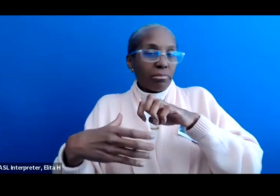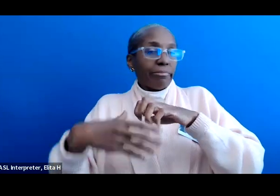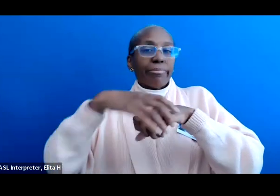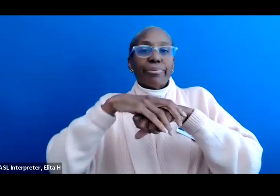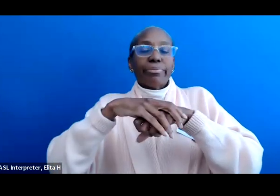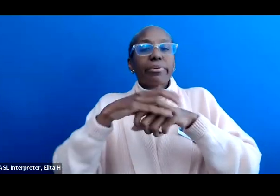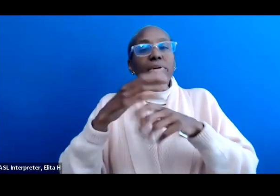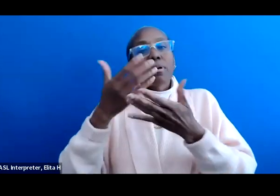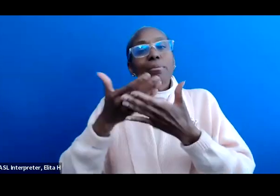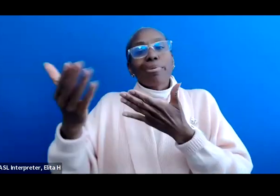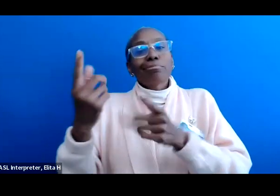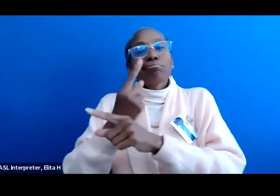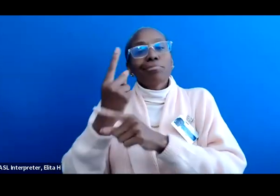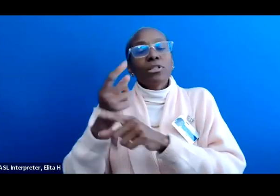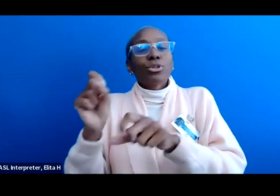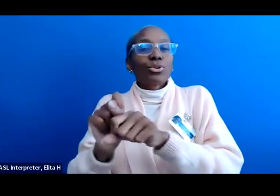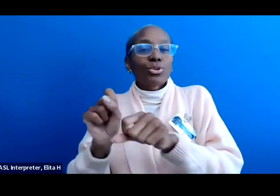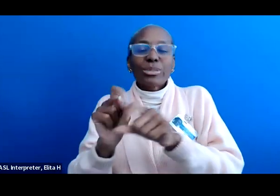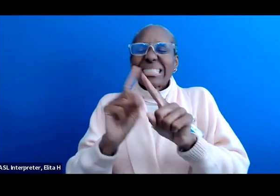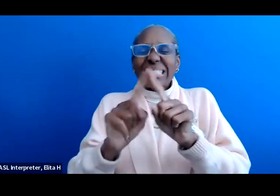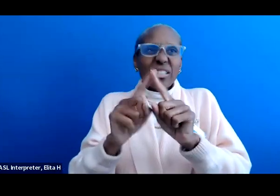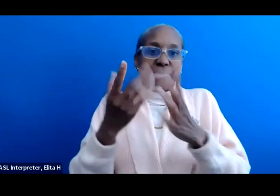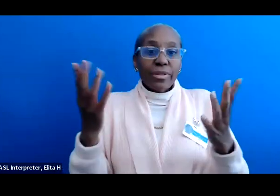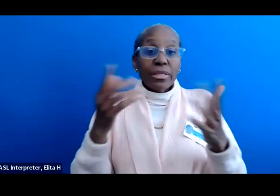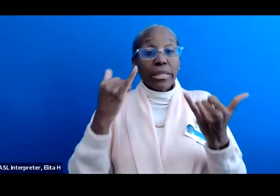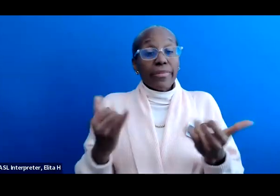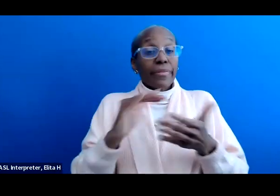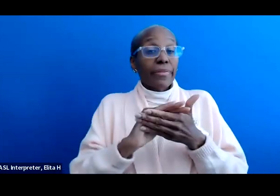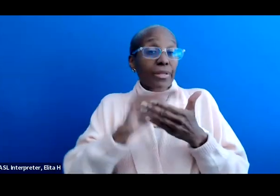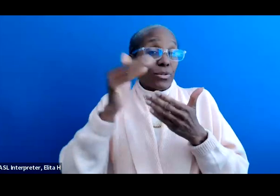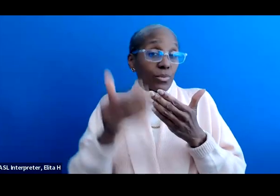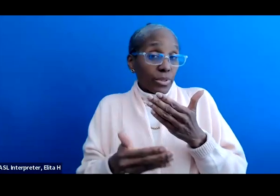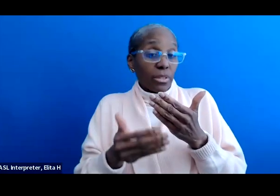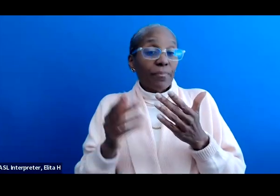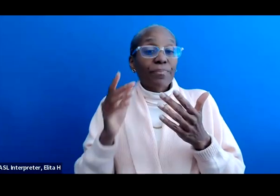over the counter kind of shoes, so there's all kinds of things. This weekend as a matter of fact, it is in Dallas.